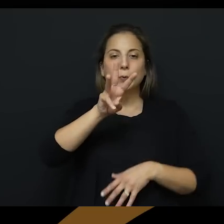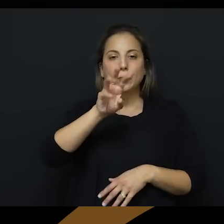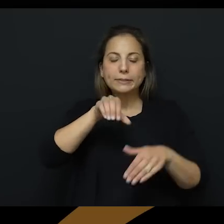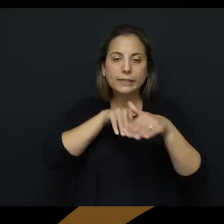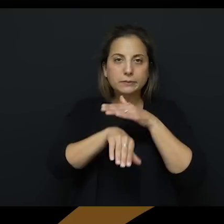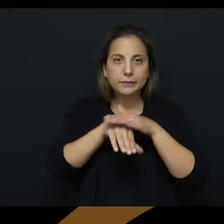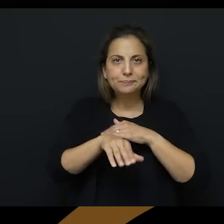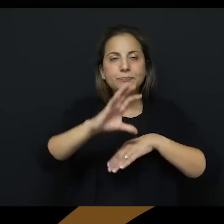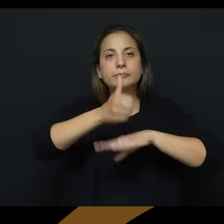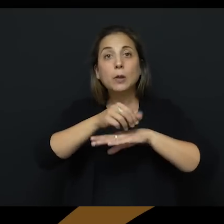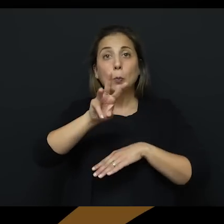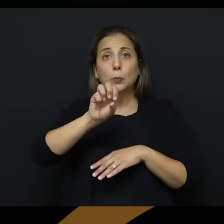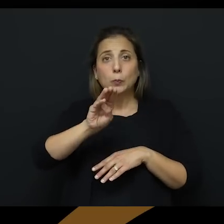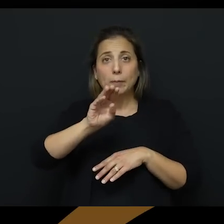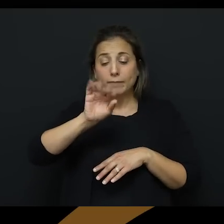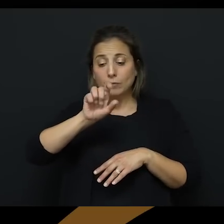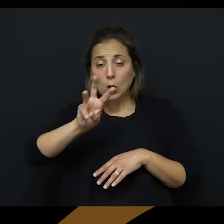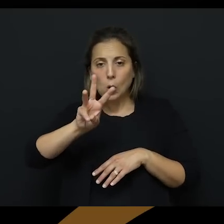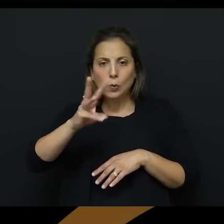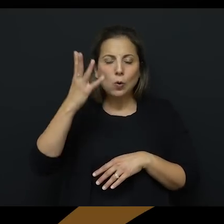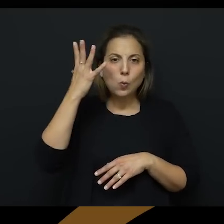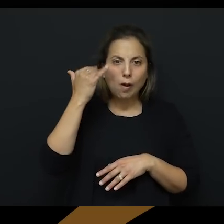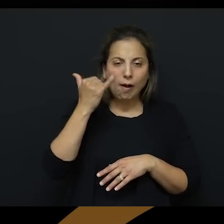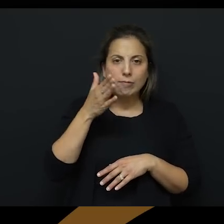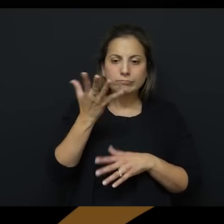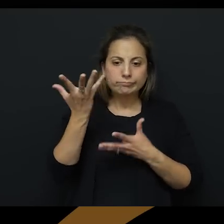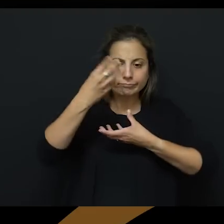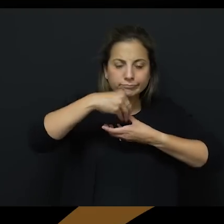as its built in accessibility features were exactly what we needed.